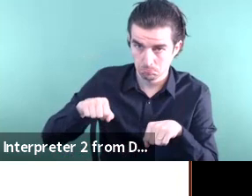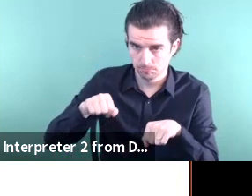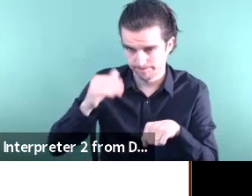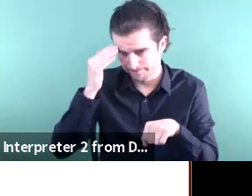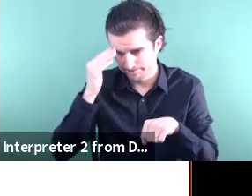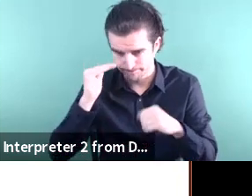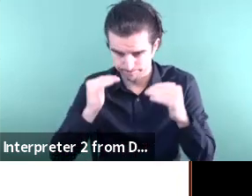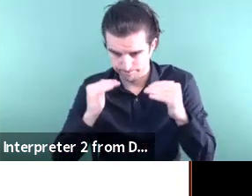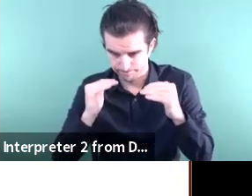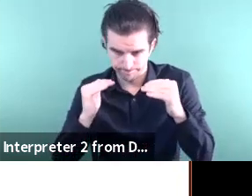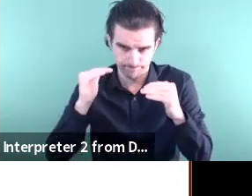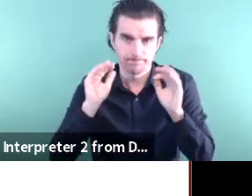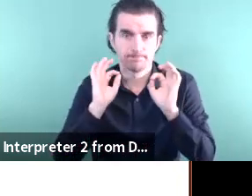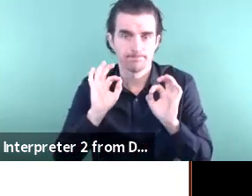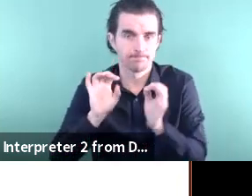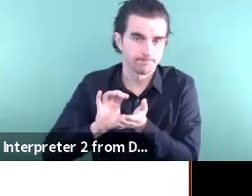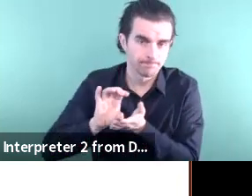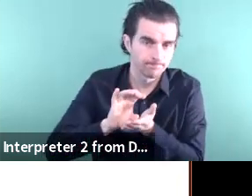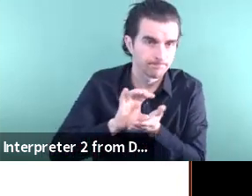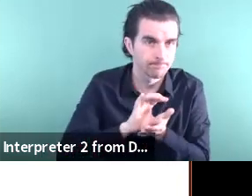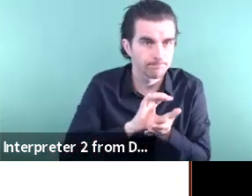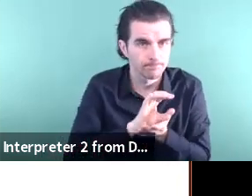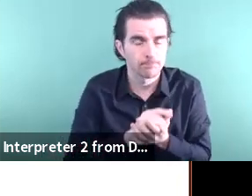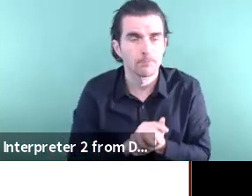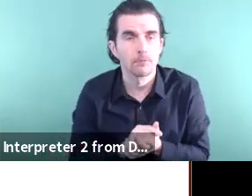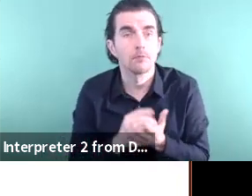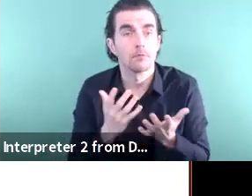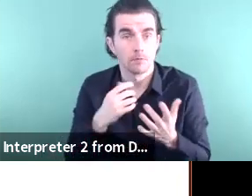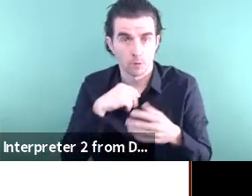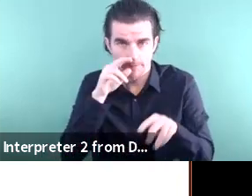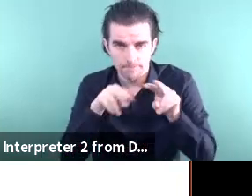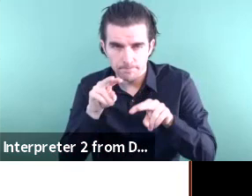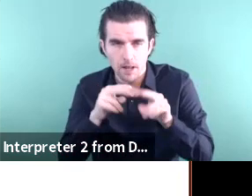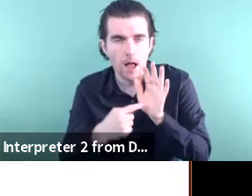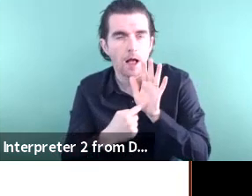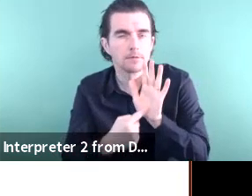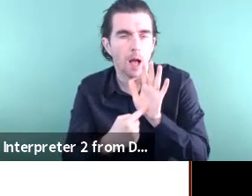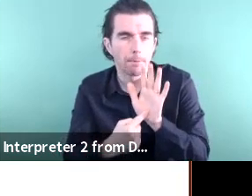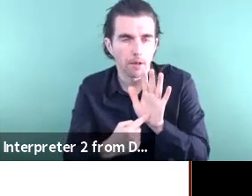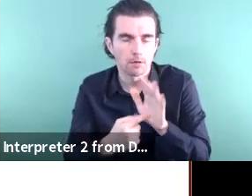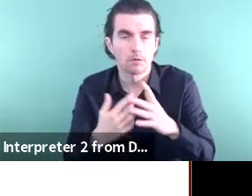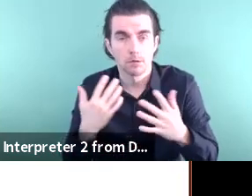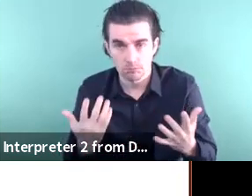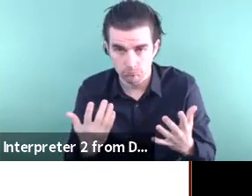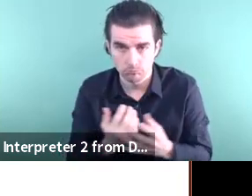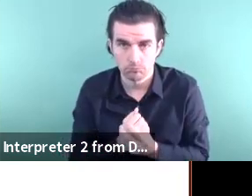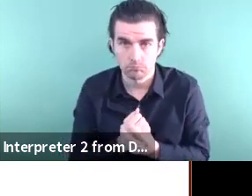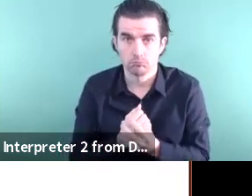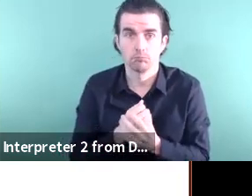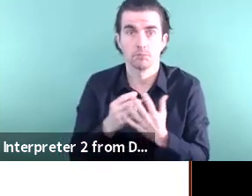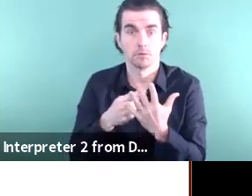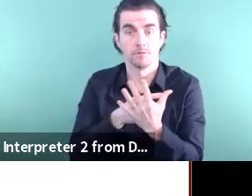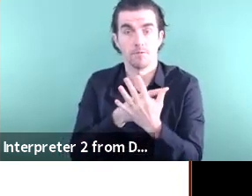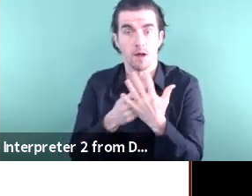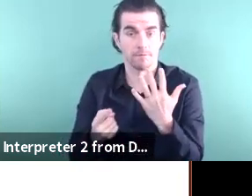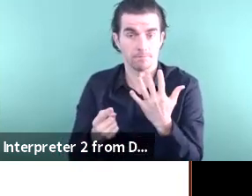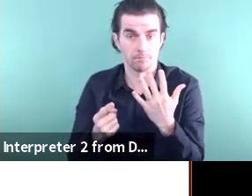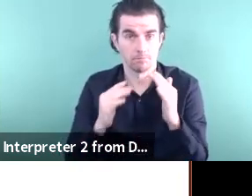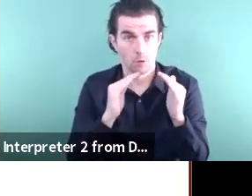on a certain level, of income, we would see that there are three households that are eligible to